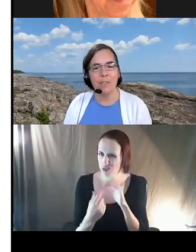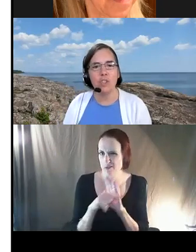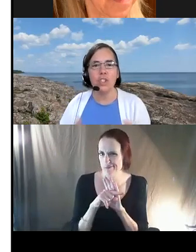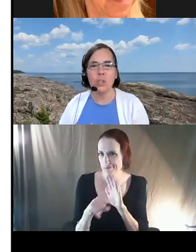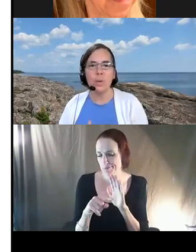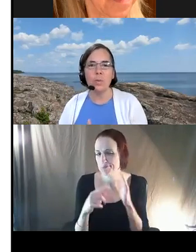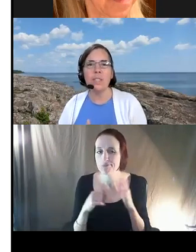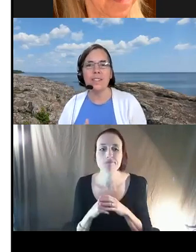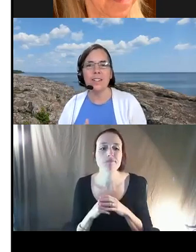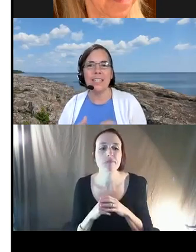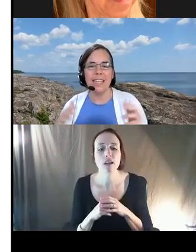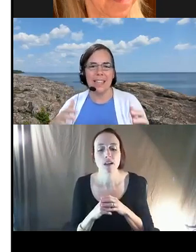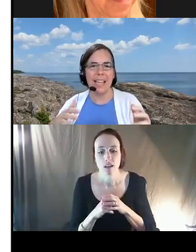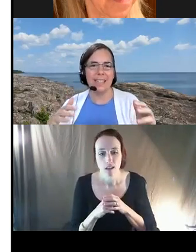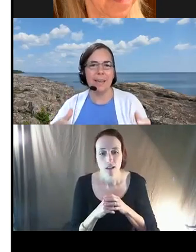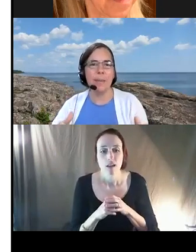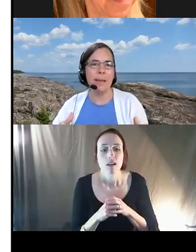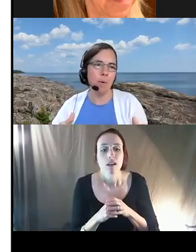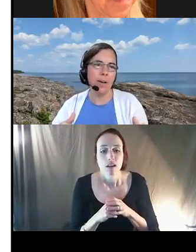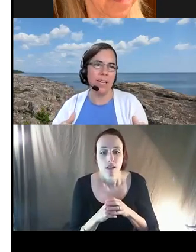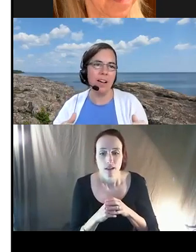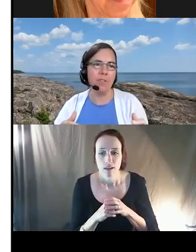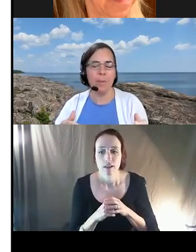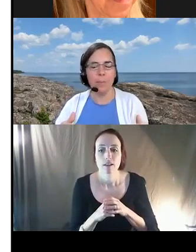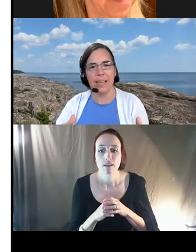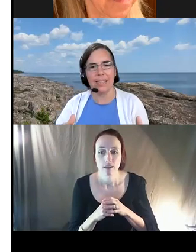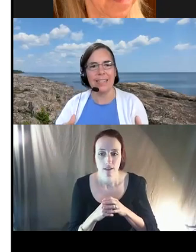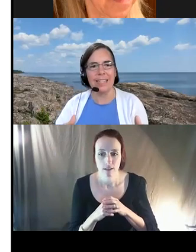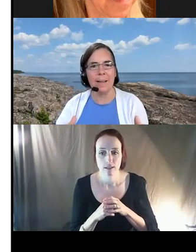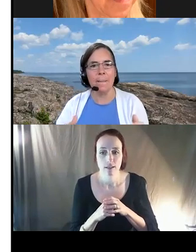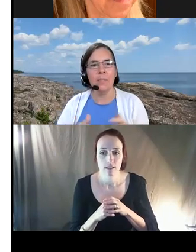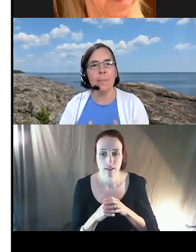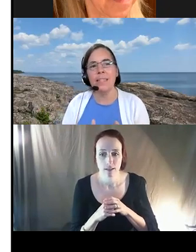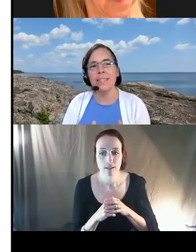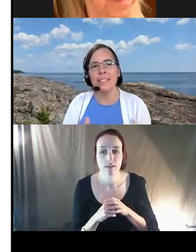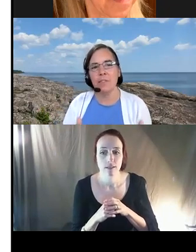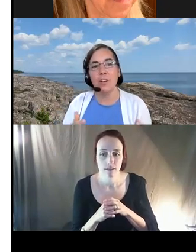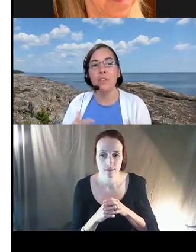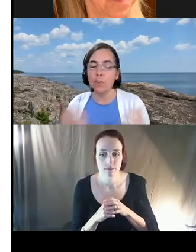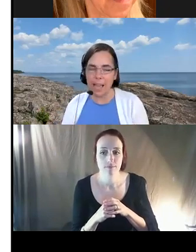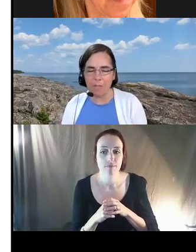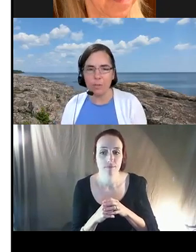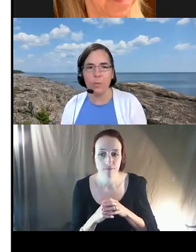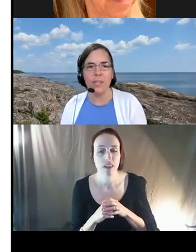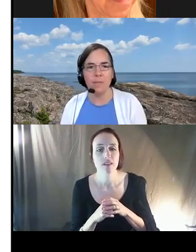just where we start to hit that tipping point of complexity that makes it difficult for everyone